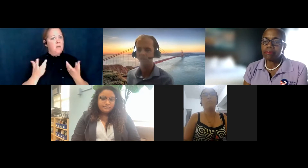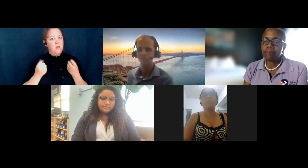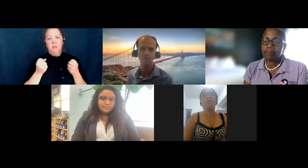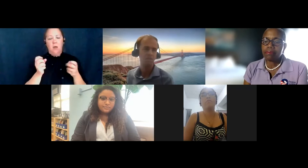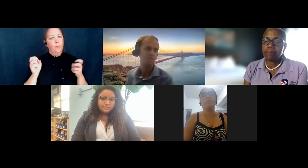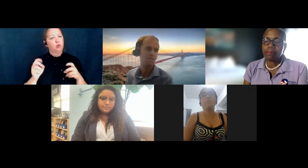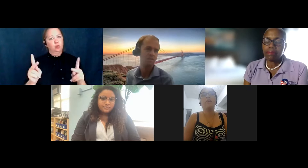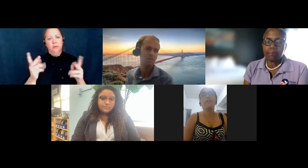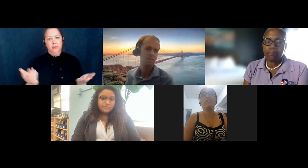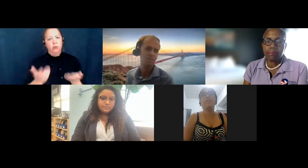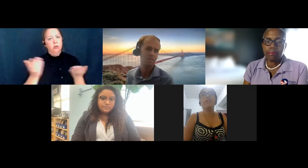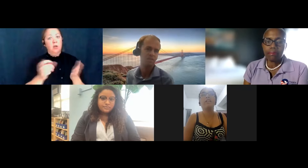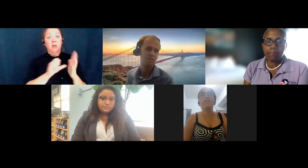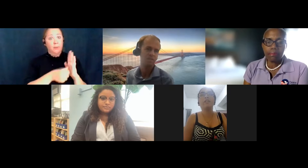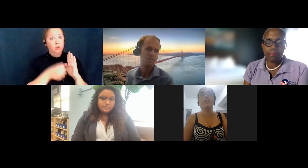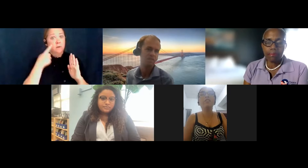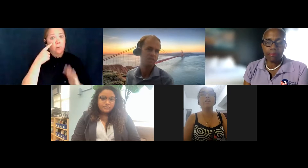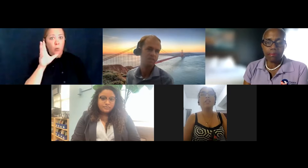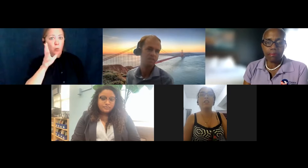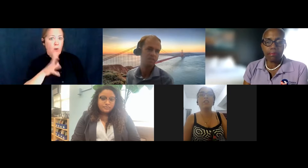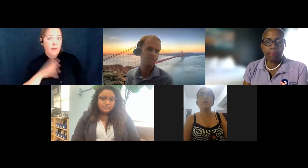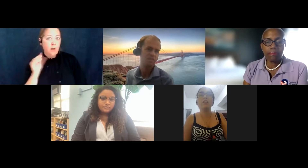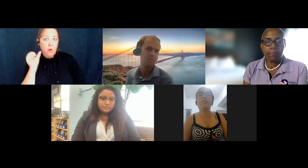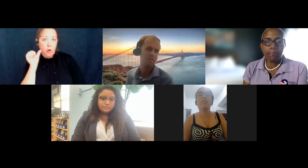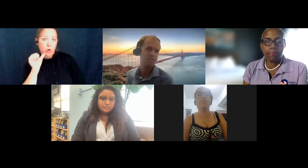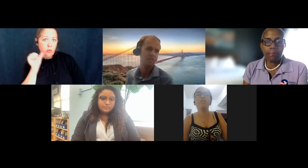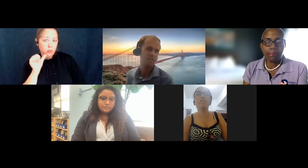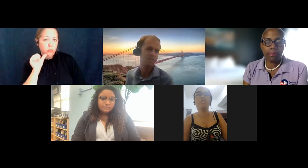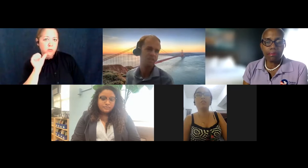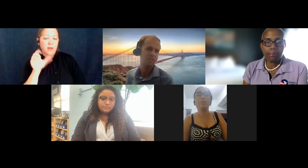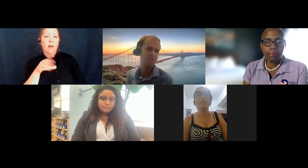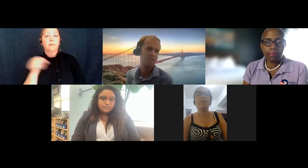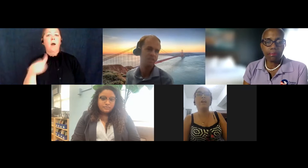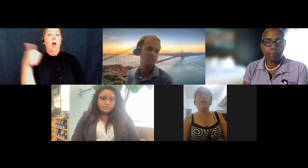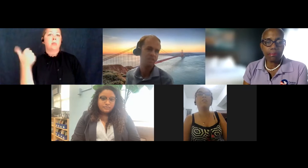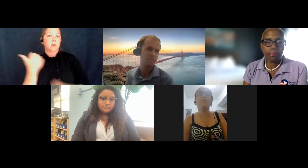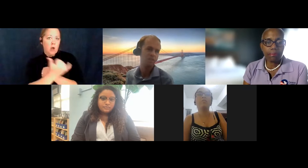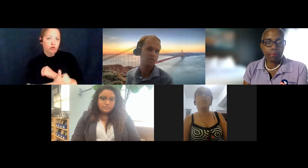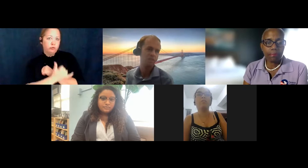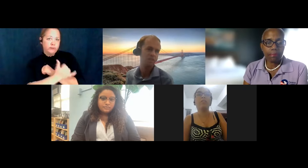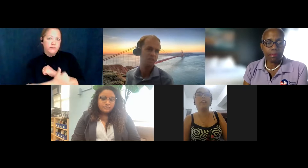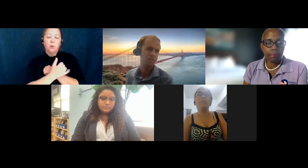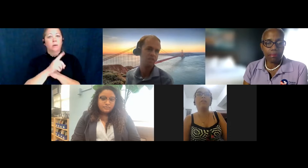especially for women and girls in other countries. I really want to work in that field,